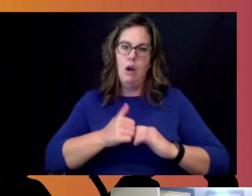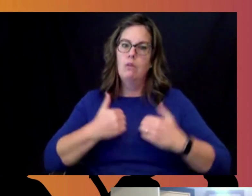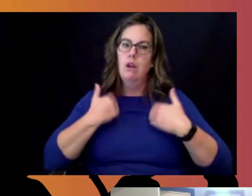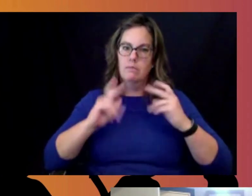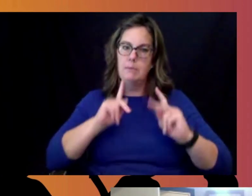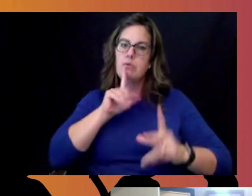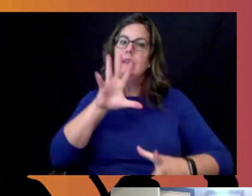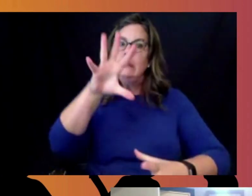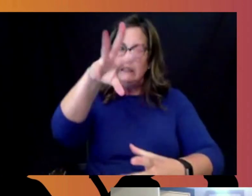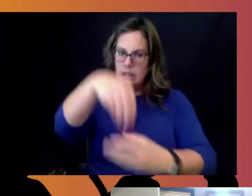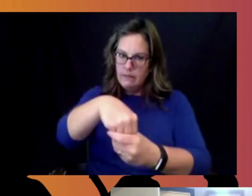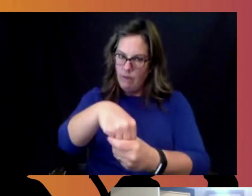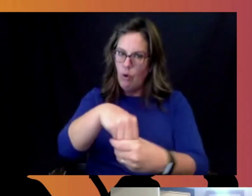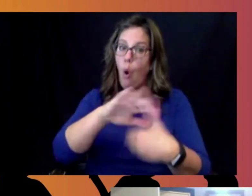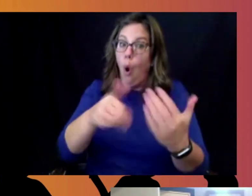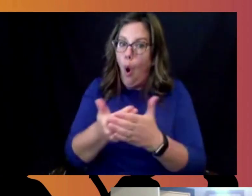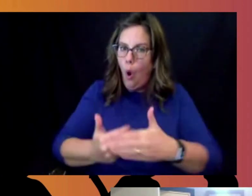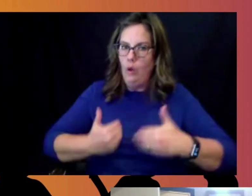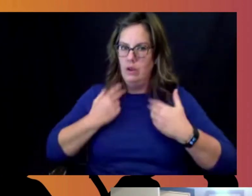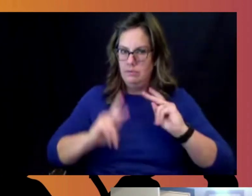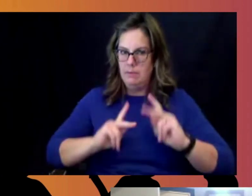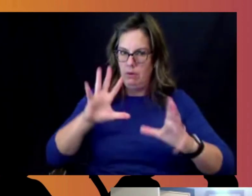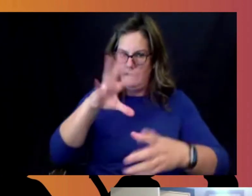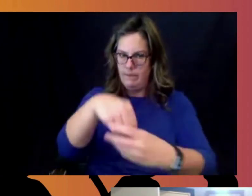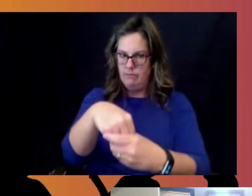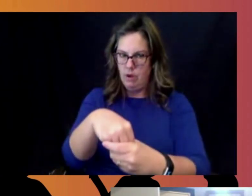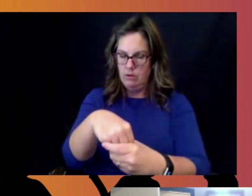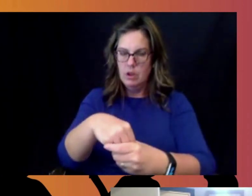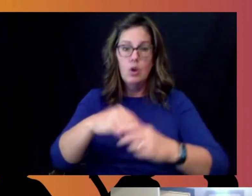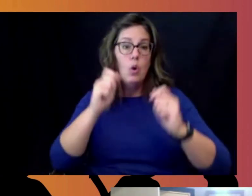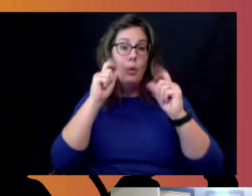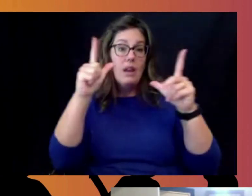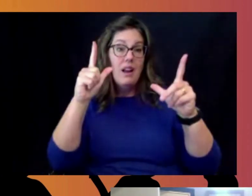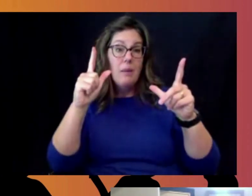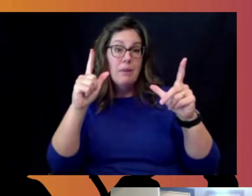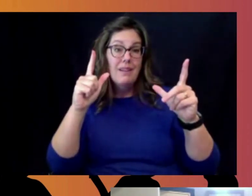whether it is waking up in the morning and looking in the mirror and like my curls are popping like